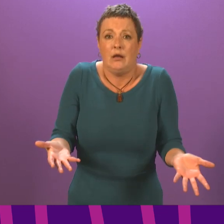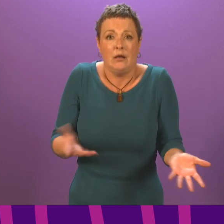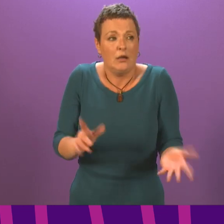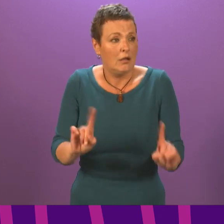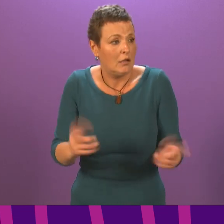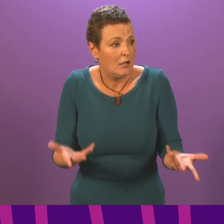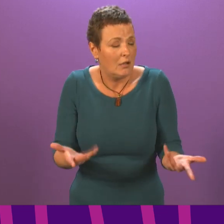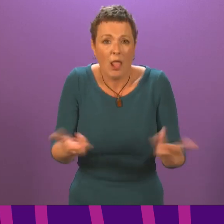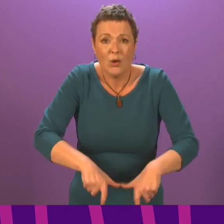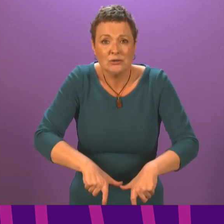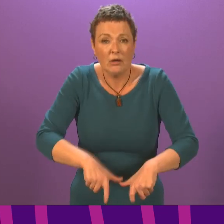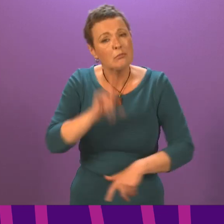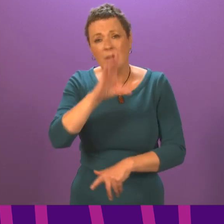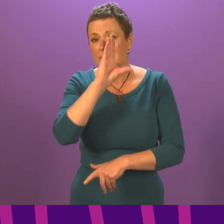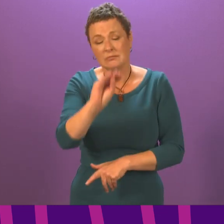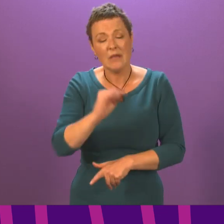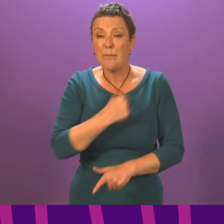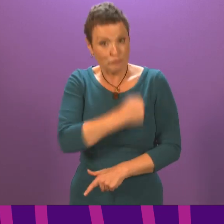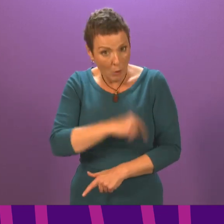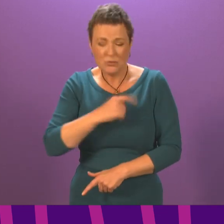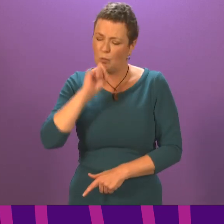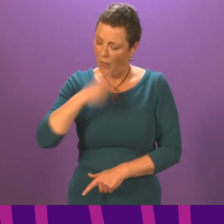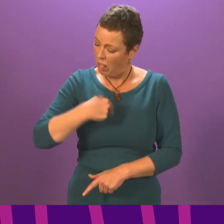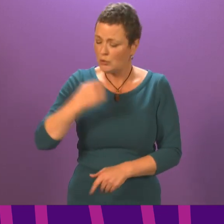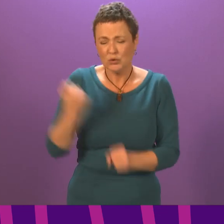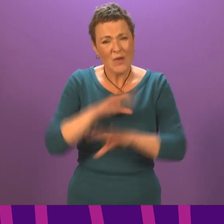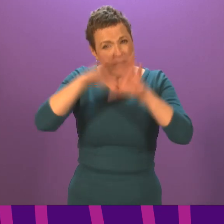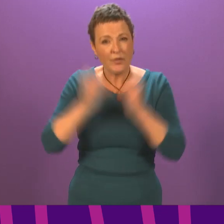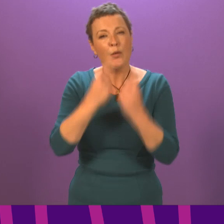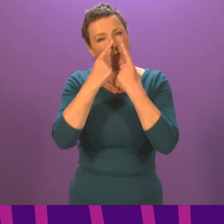everything in our power to provide the help and support that they need.